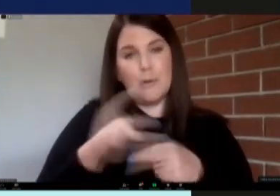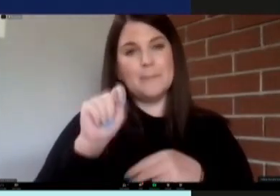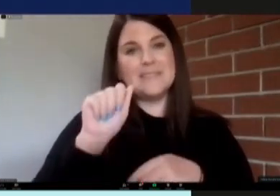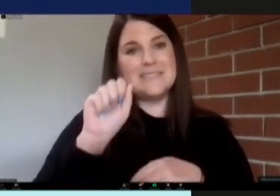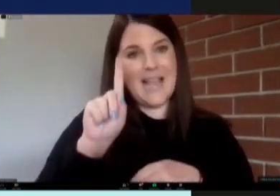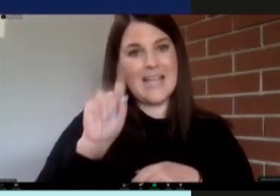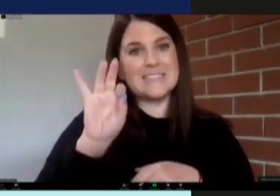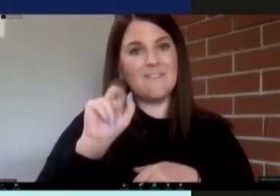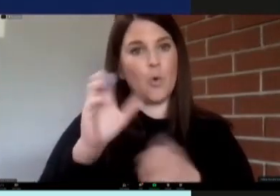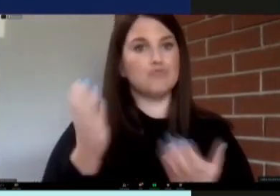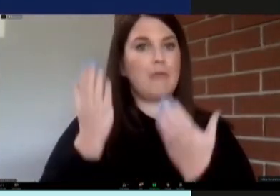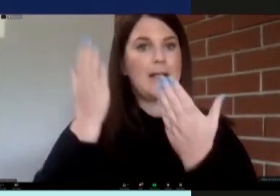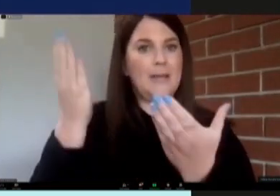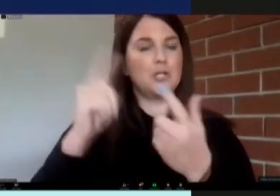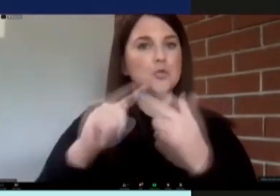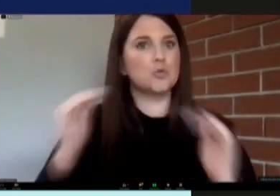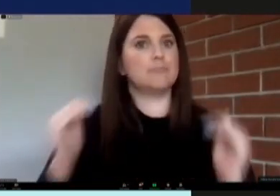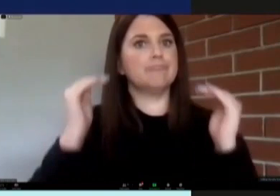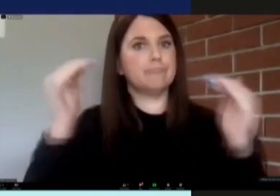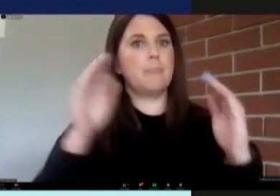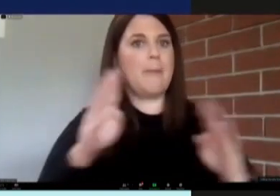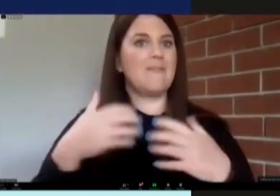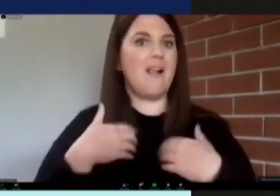on advancing behavioral health equity.